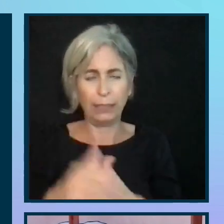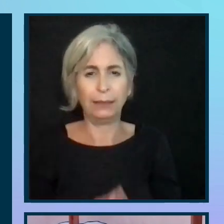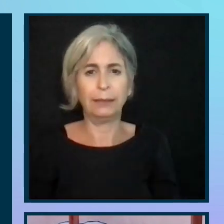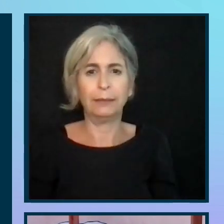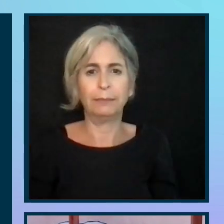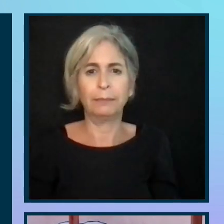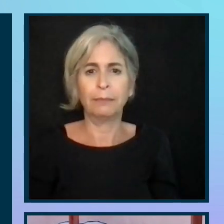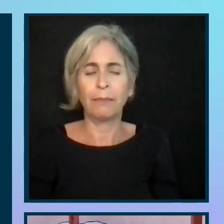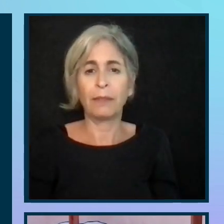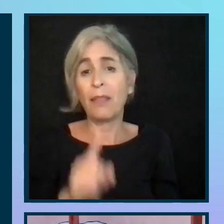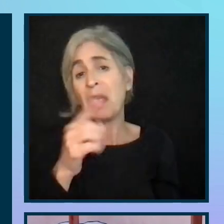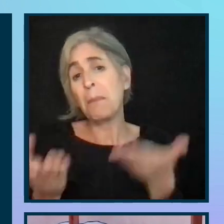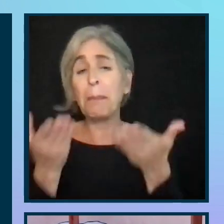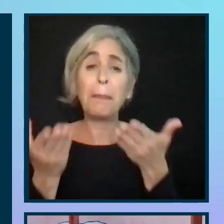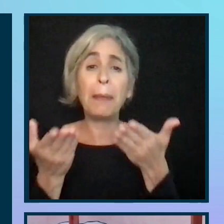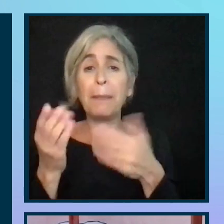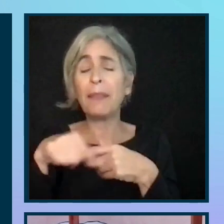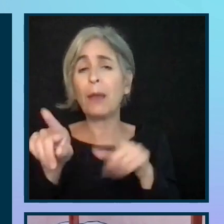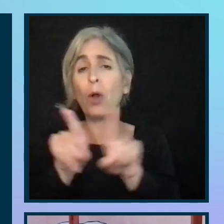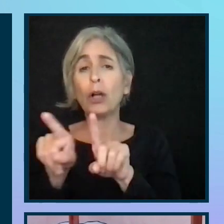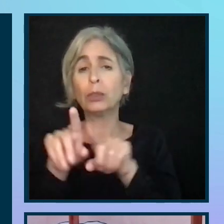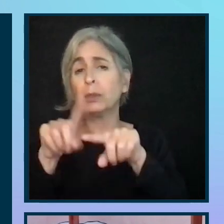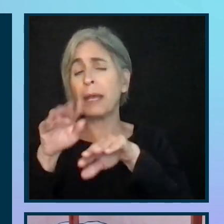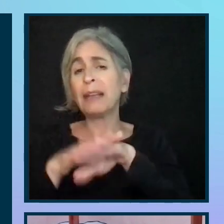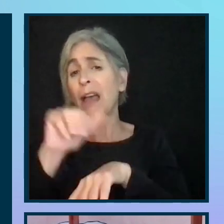They might just also lean on past experience.